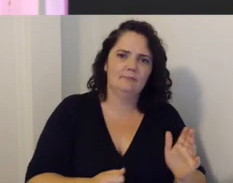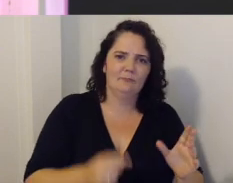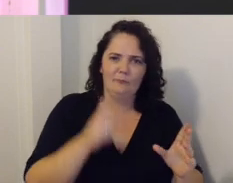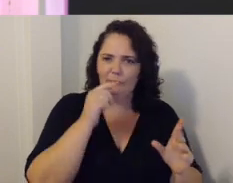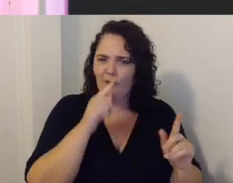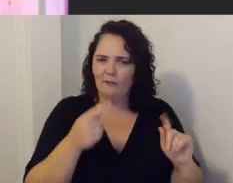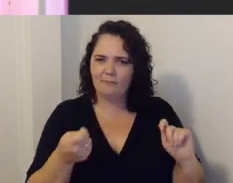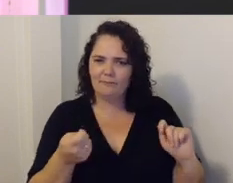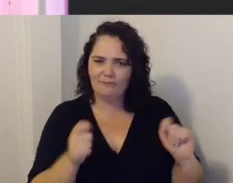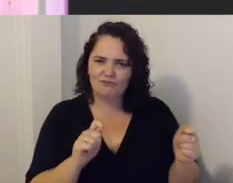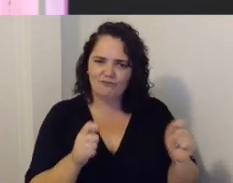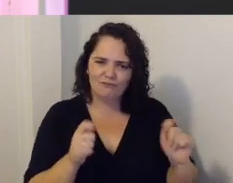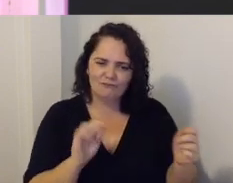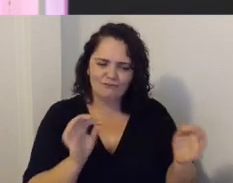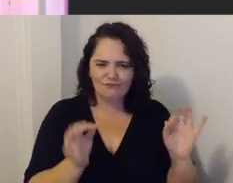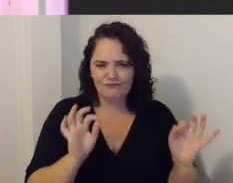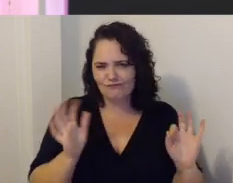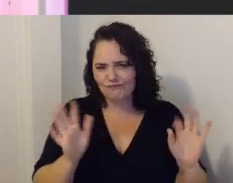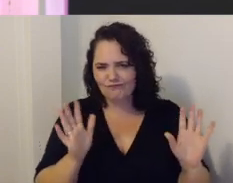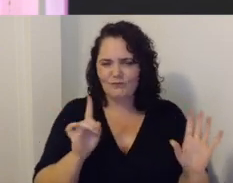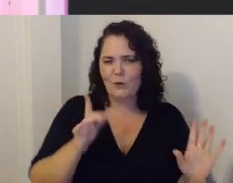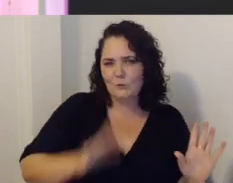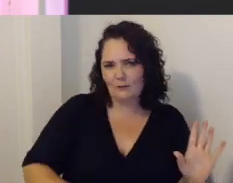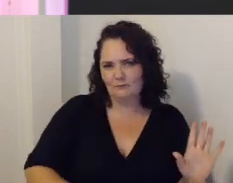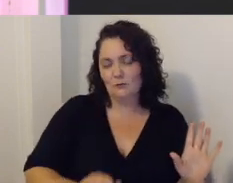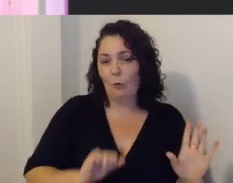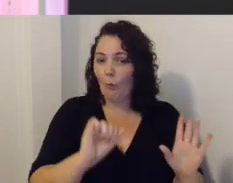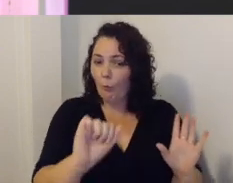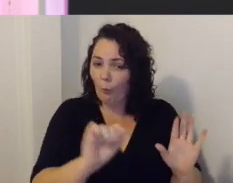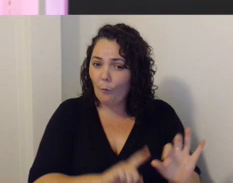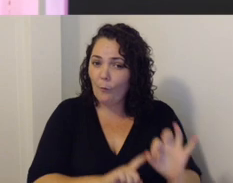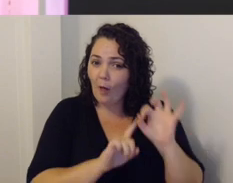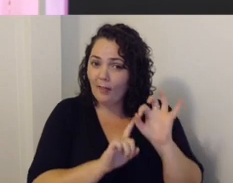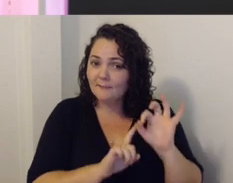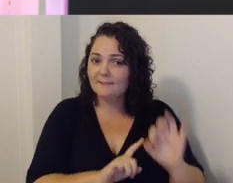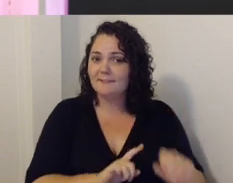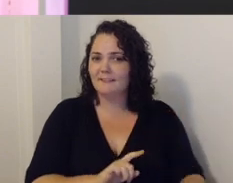really get that surface into the exact kind of quality you want where your sensitivities